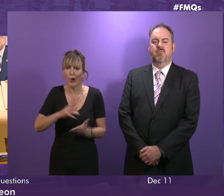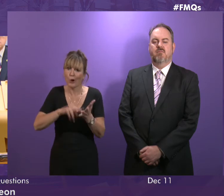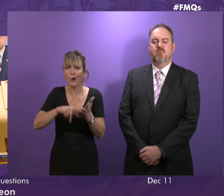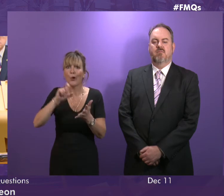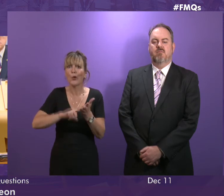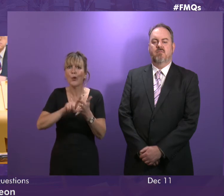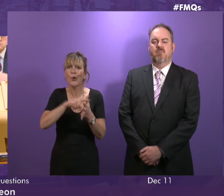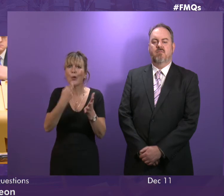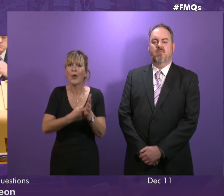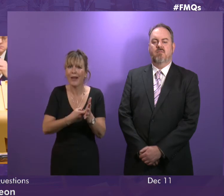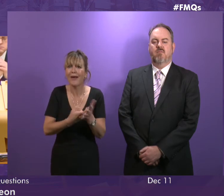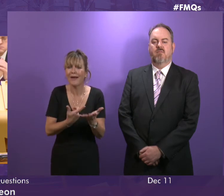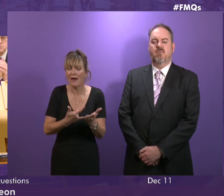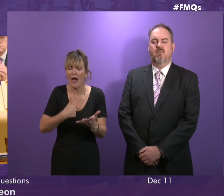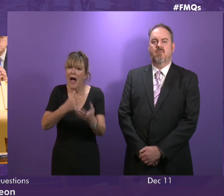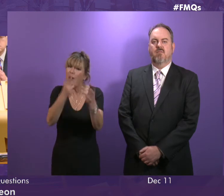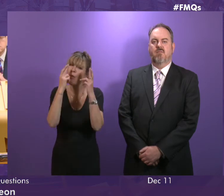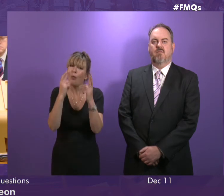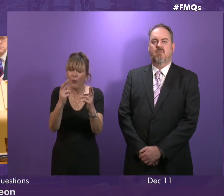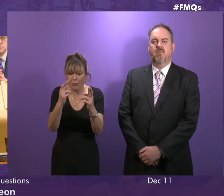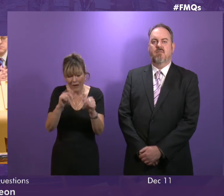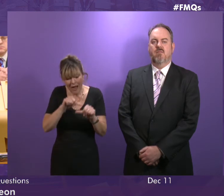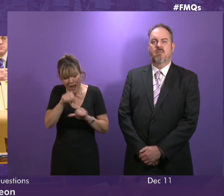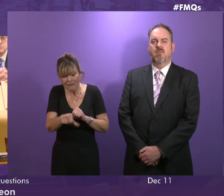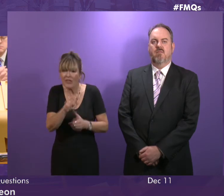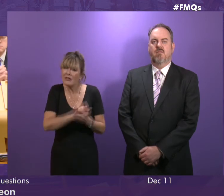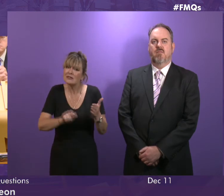After this election, I hope that we have a UK Government that gives greater priority